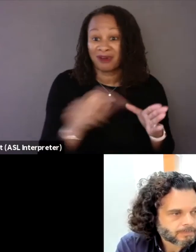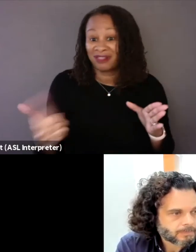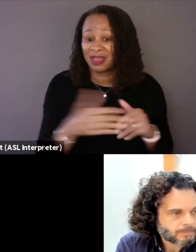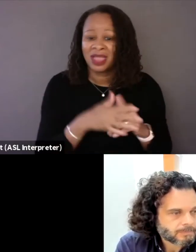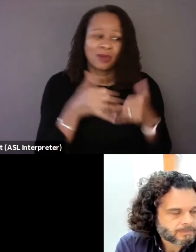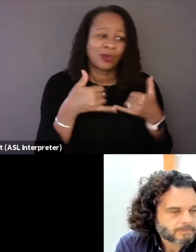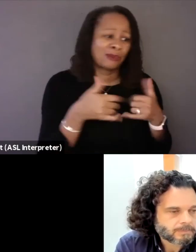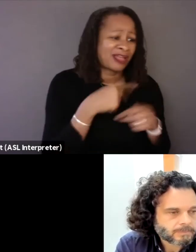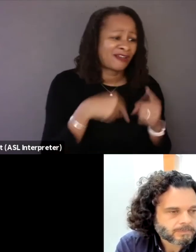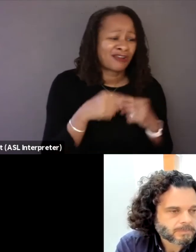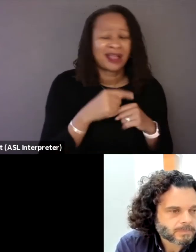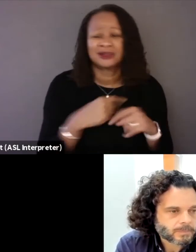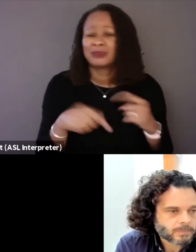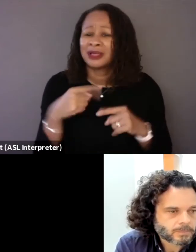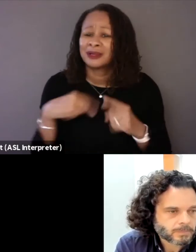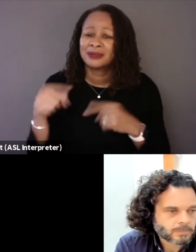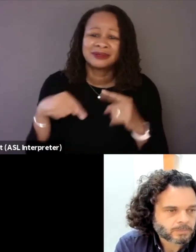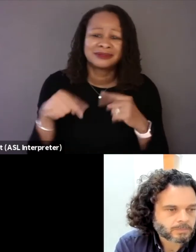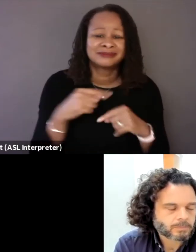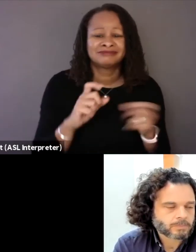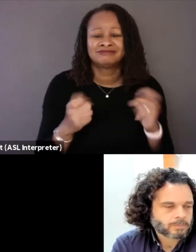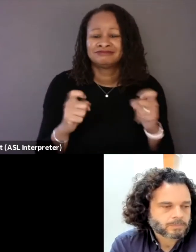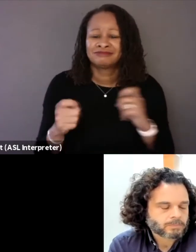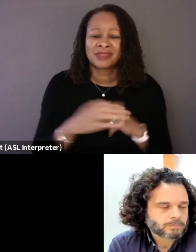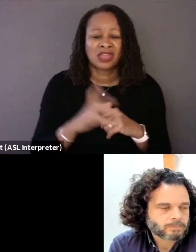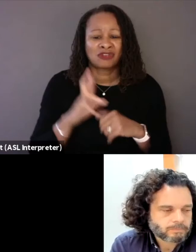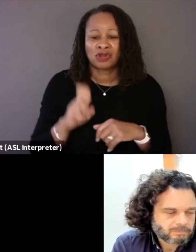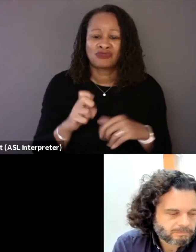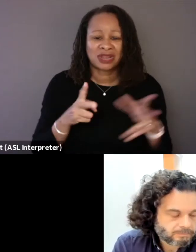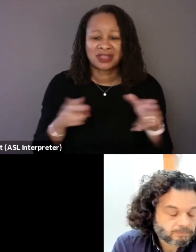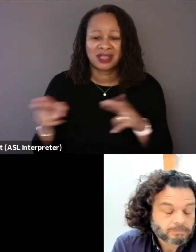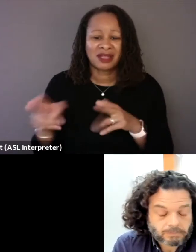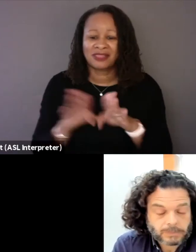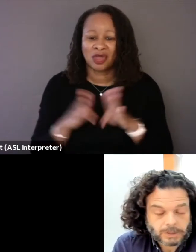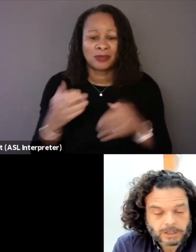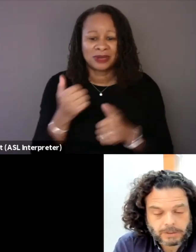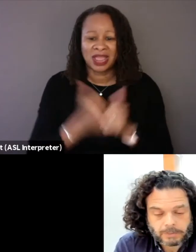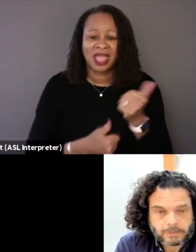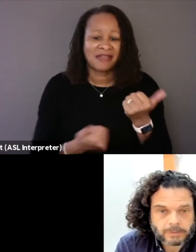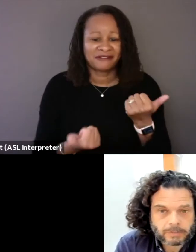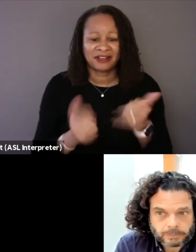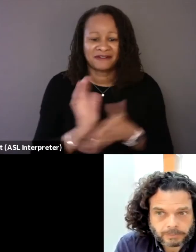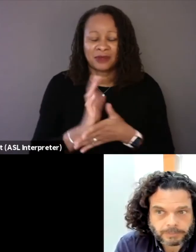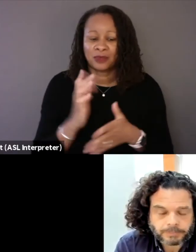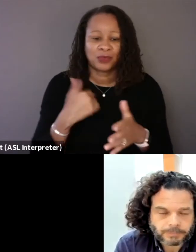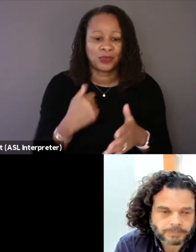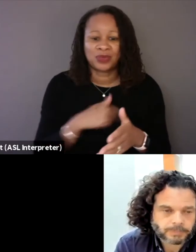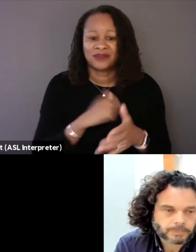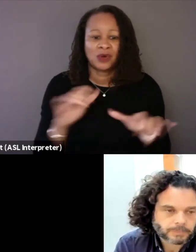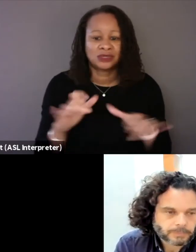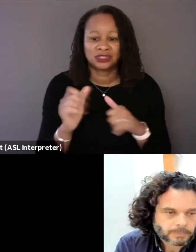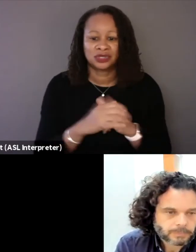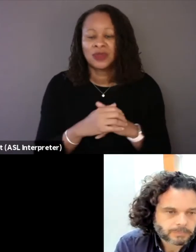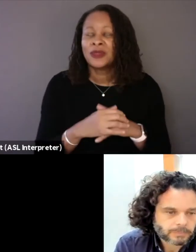No matter what, we recut the open of every film, like we've ever done, like 20 times, like, it's always the big, how are we gonna start?